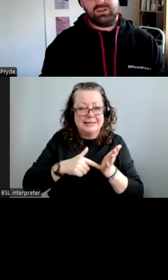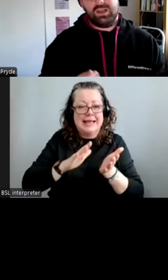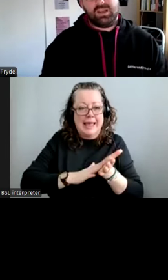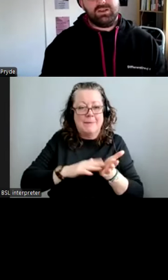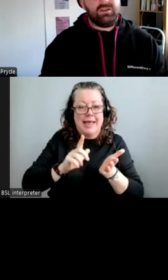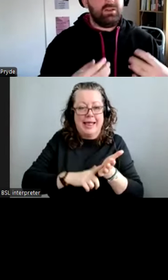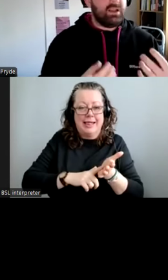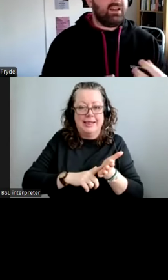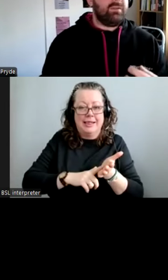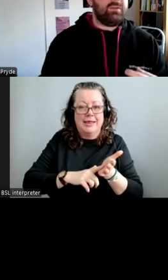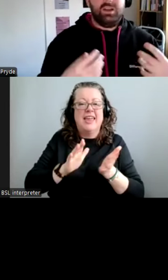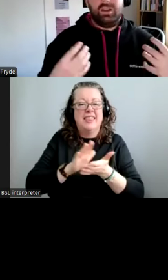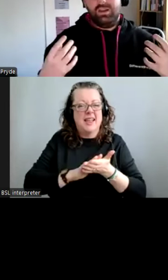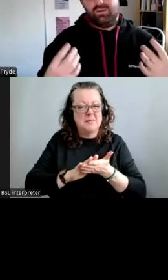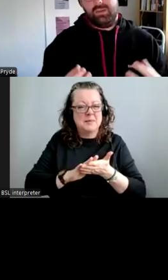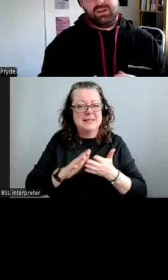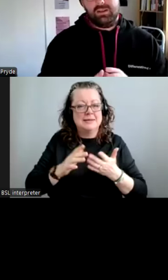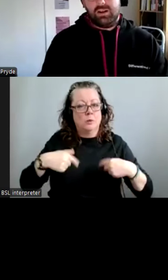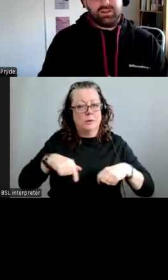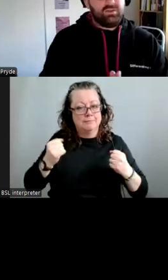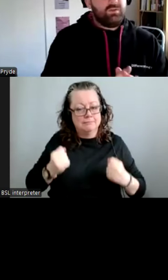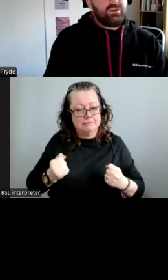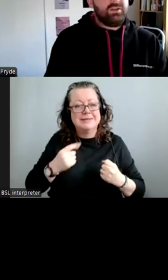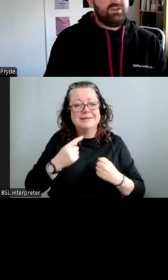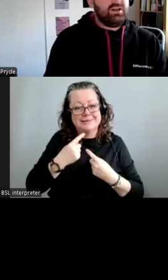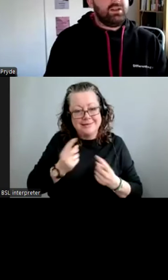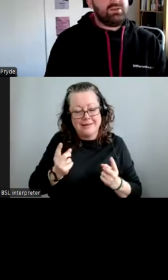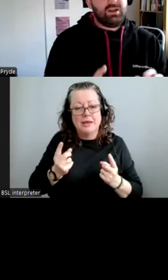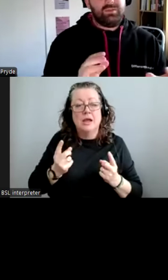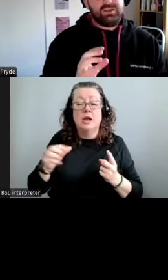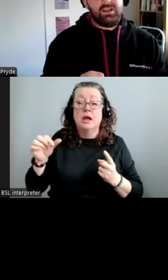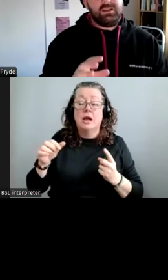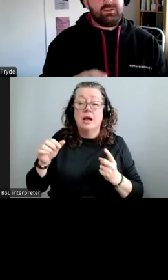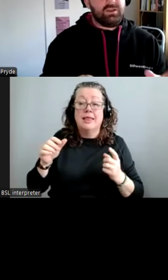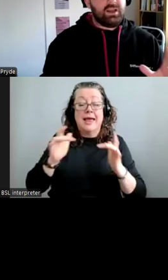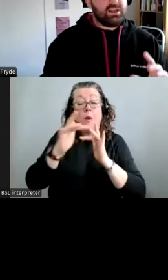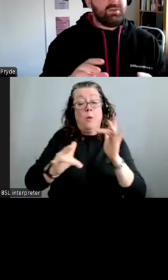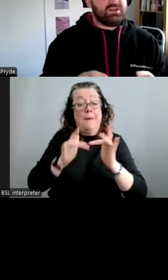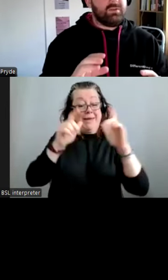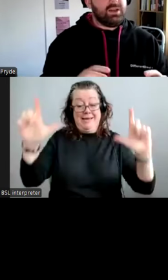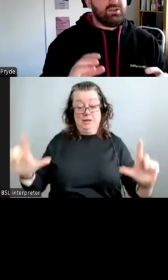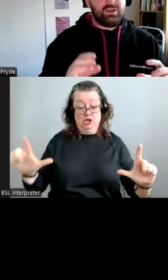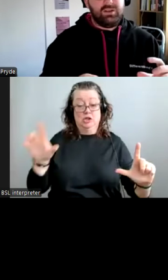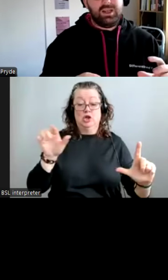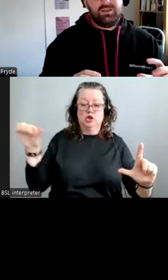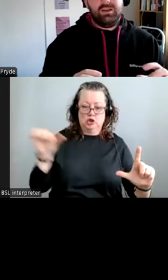such as header, nav, main, article and footer. These represent different aspects of our pages content.